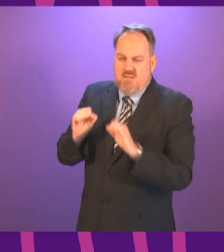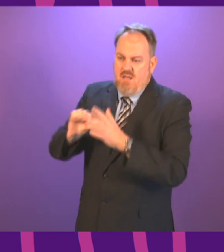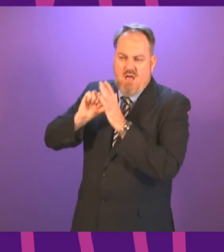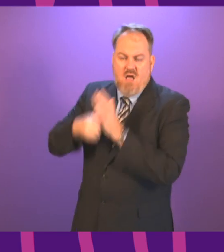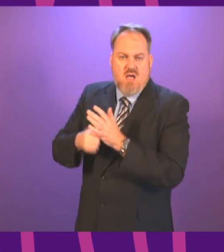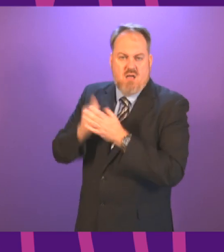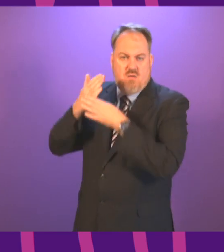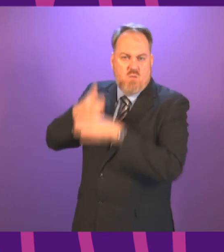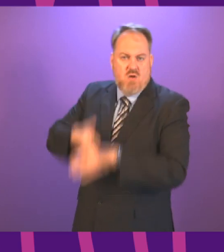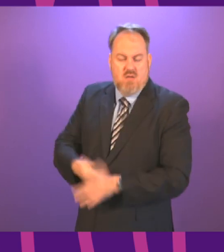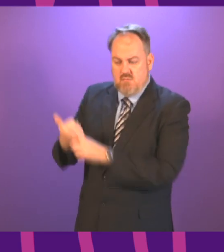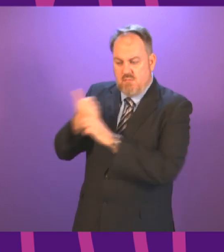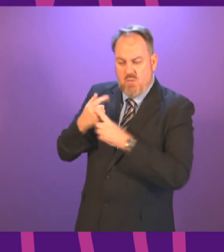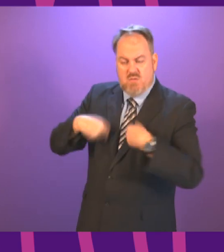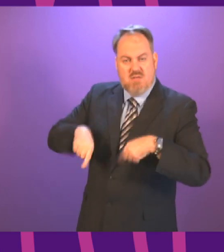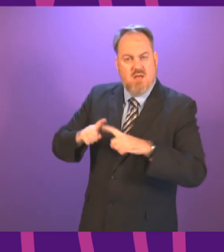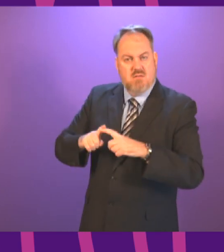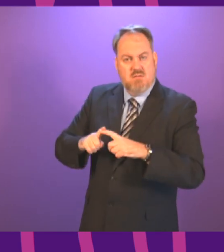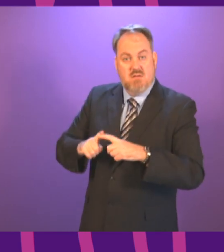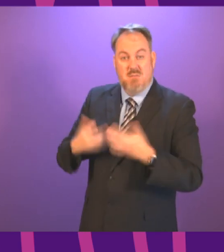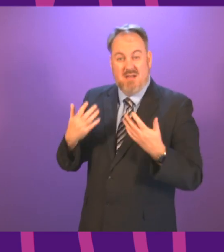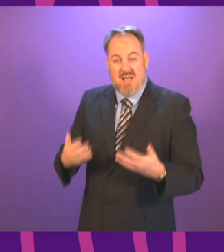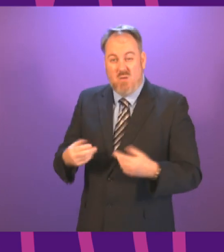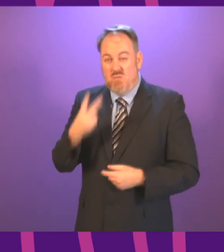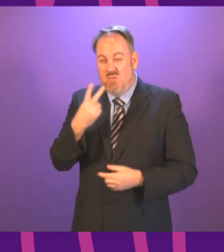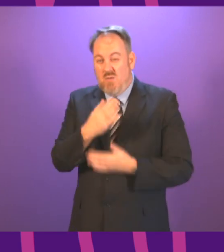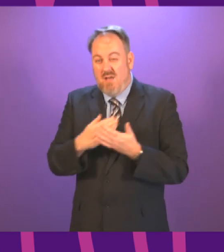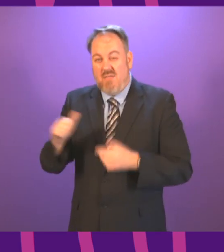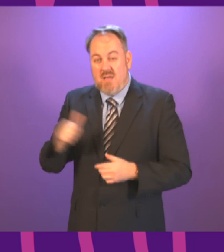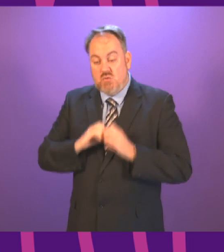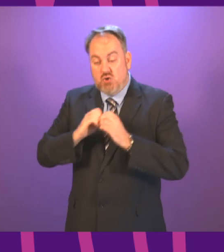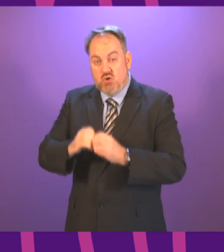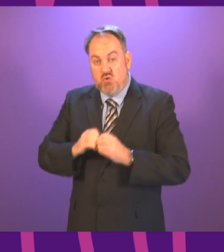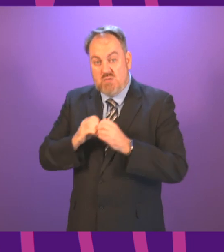and medical students to help the NHS through those difficult months. Nearly 2,500 student